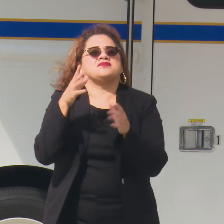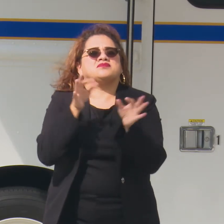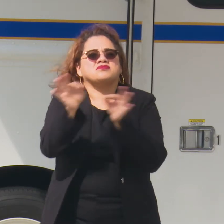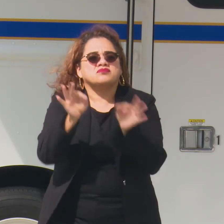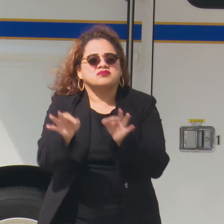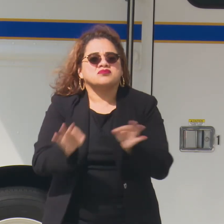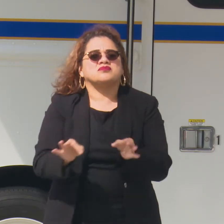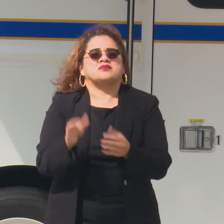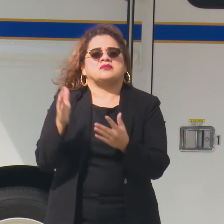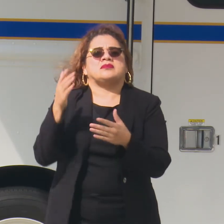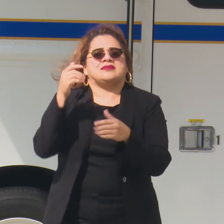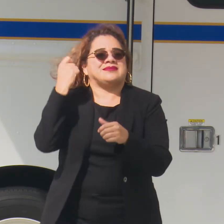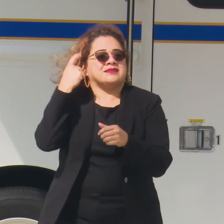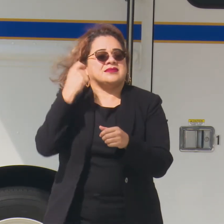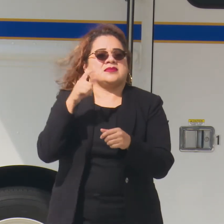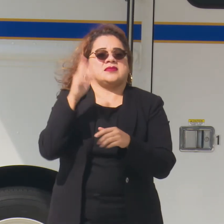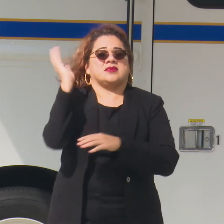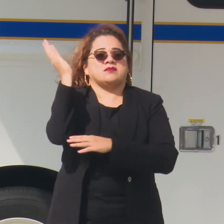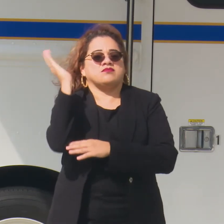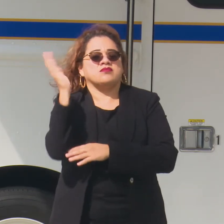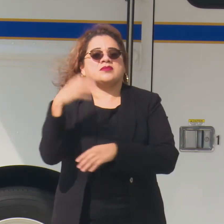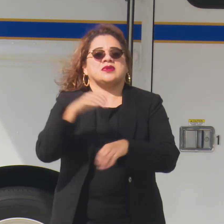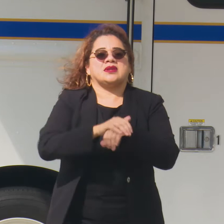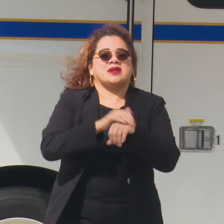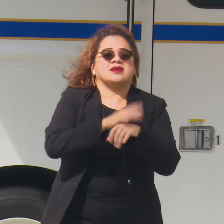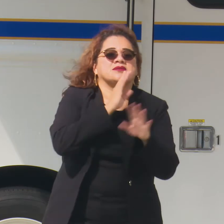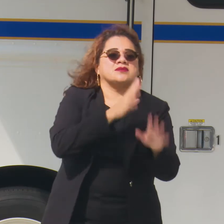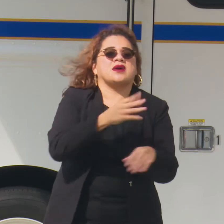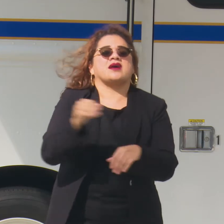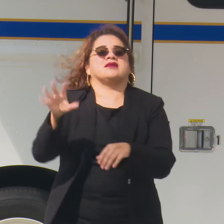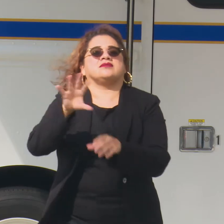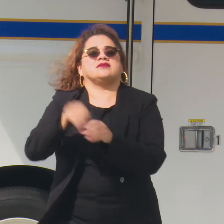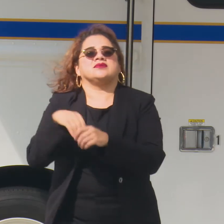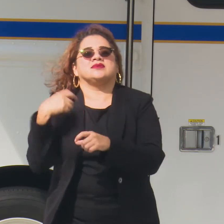up for any questions that we have at the end. And so thank you and welcome.